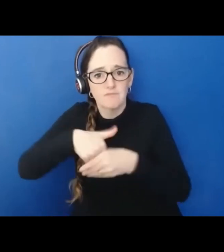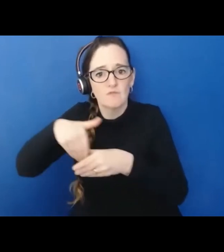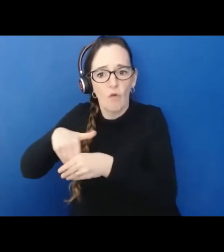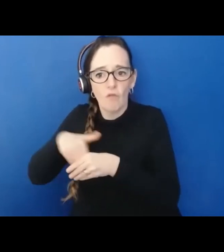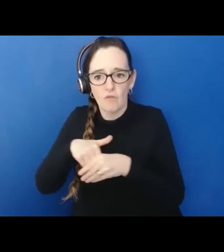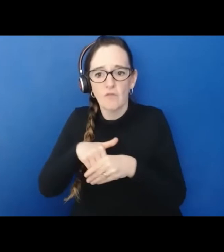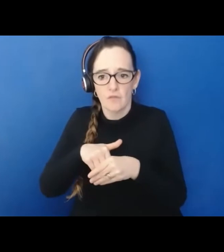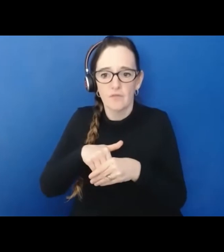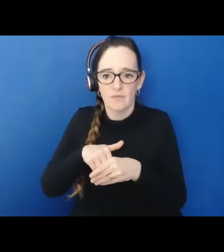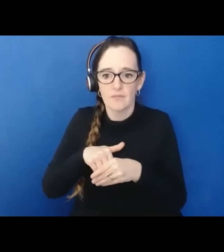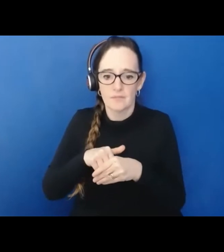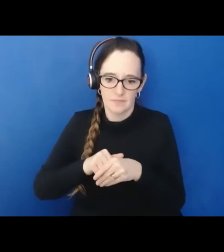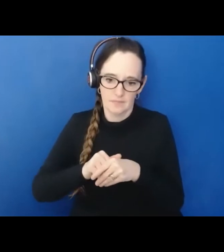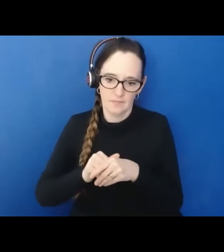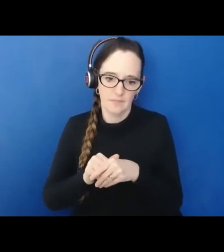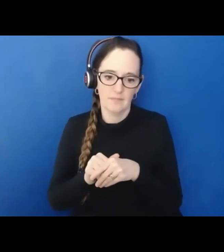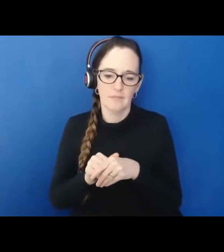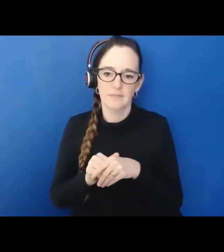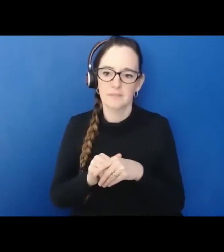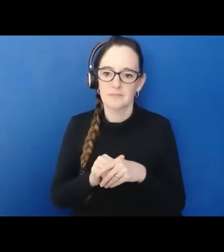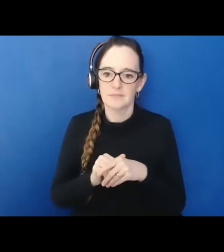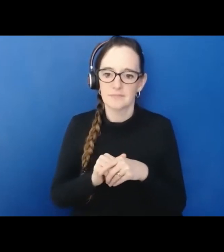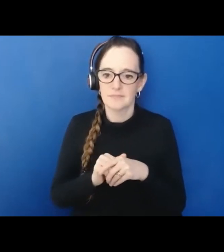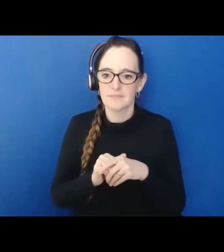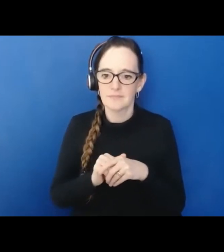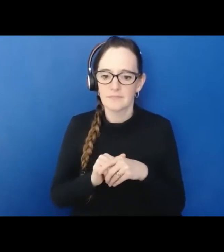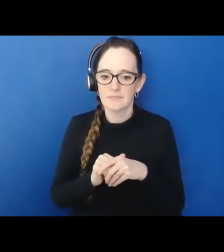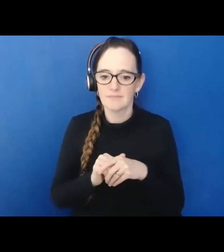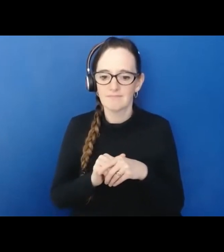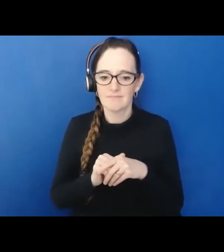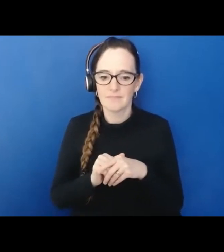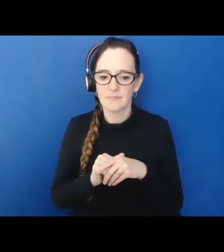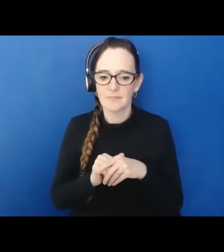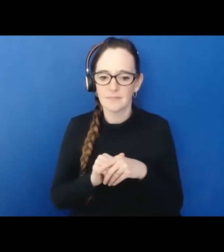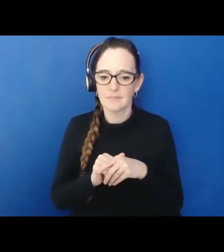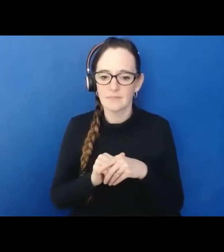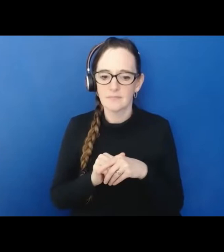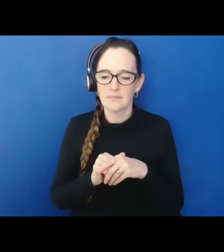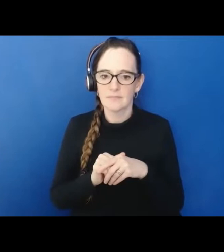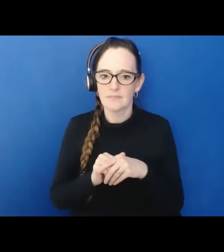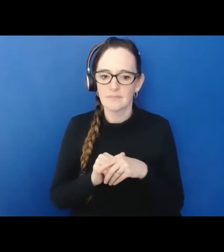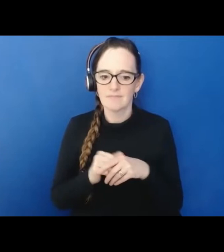Paul Seidler and Max Hampshire. And so, I'm just going to begin by speaking